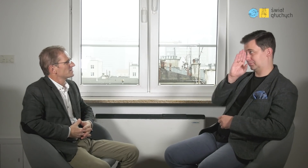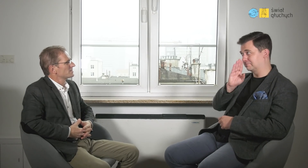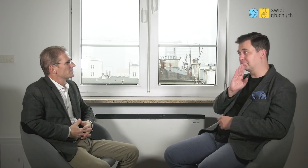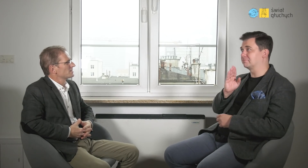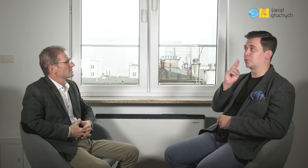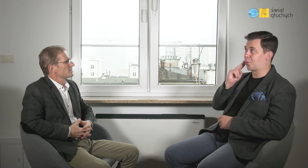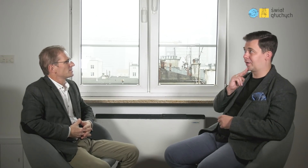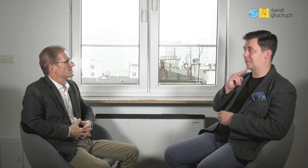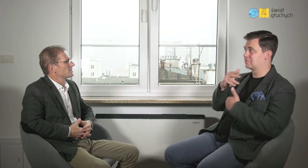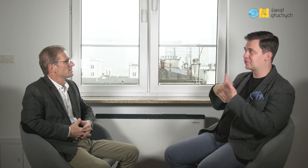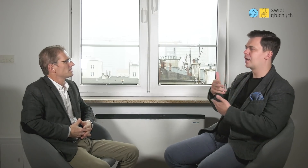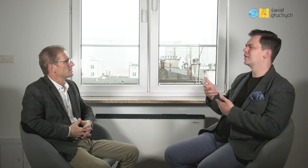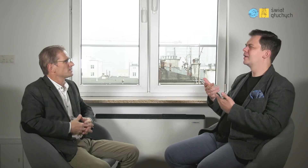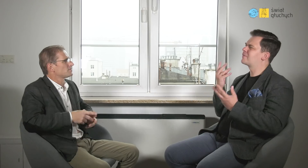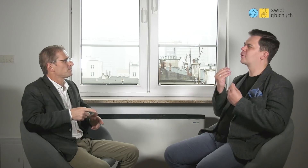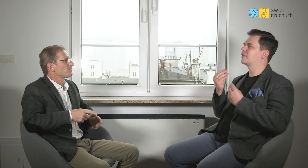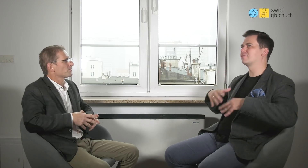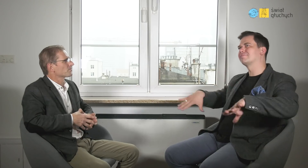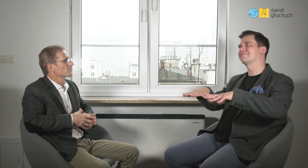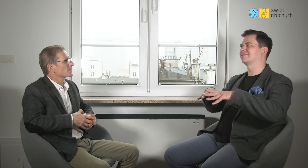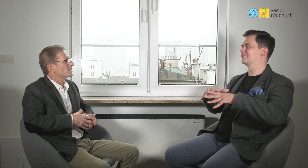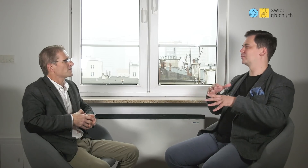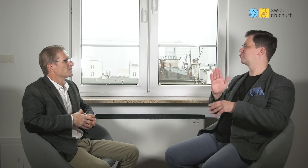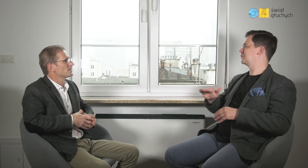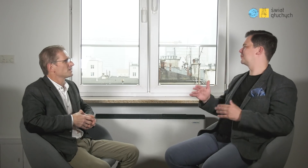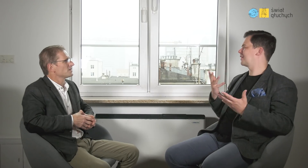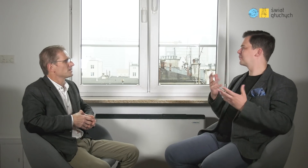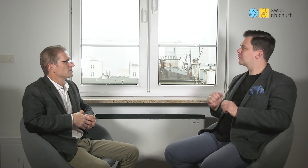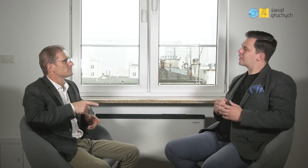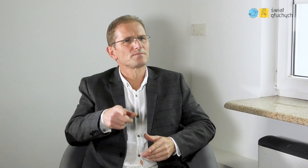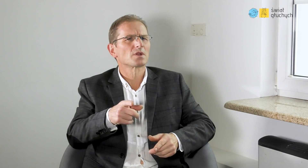Were there deaf or hard of hearing people in this school? What was the environment like?